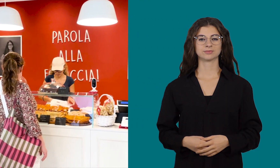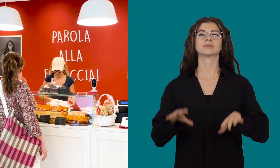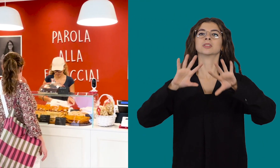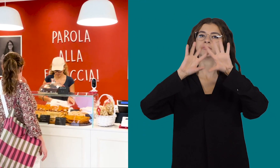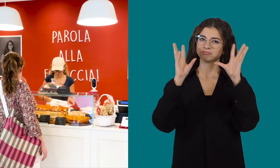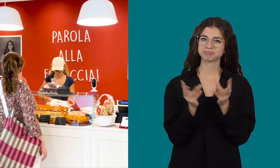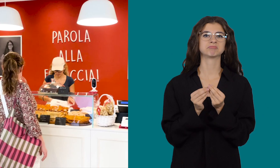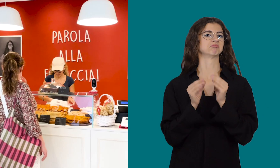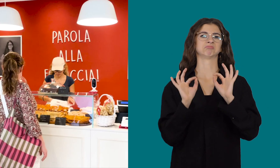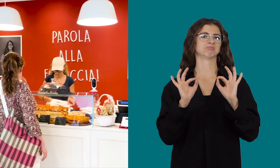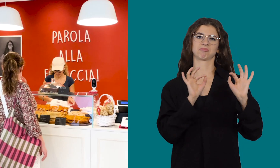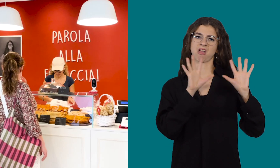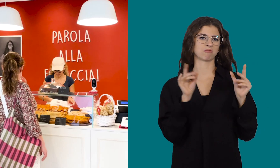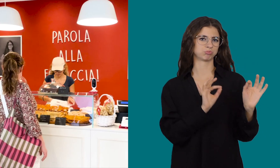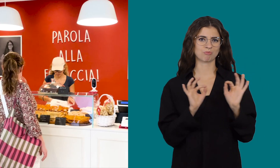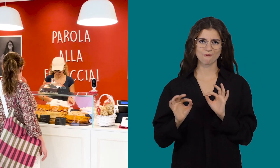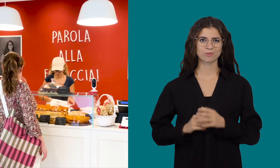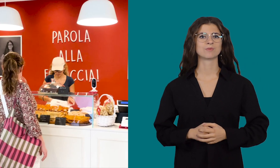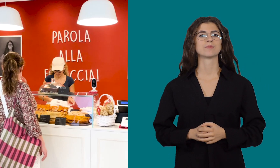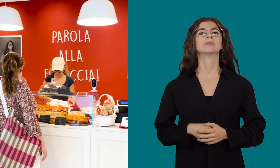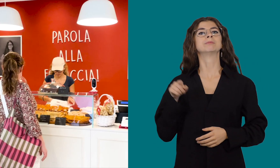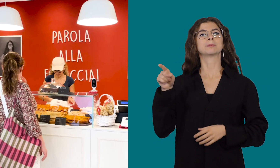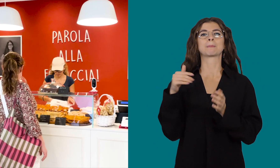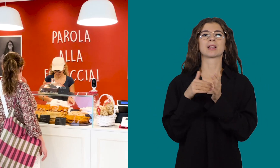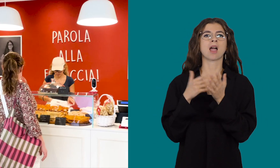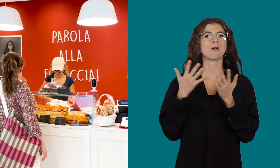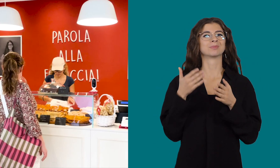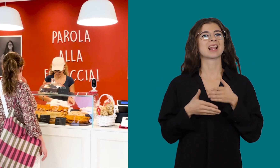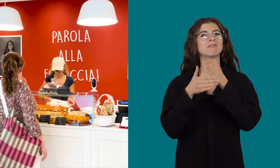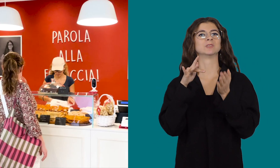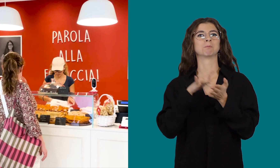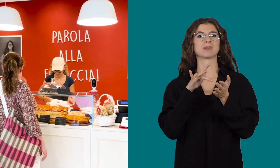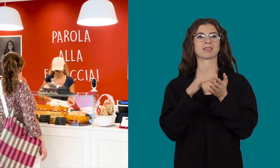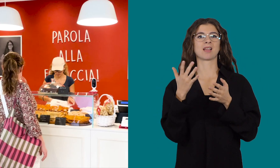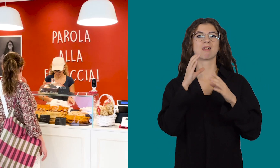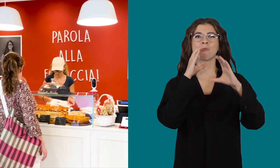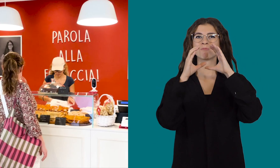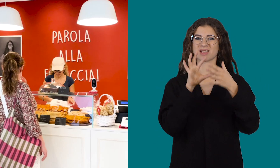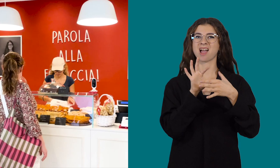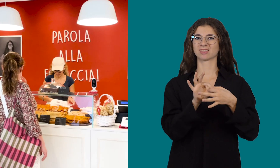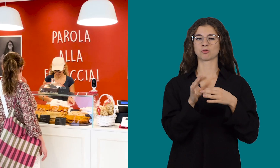In general, everything is fine. But Alice needs tools for communication